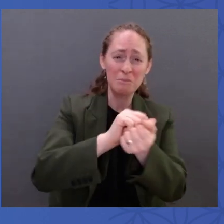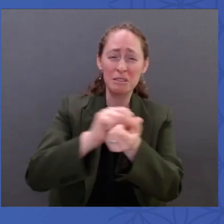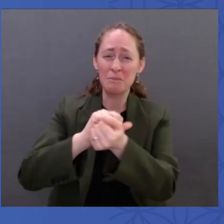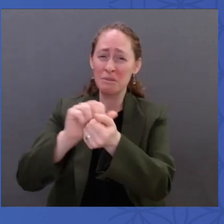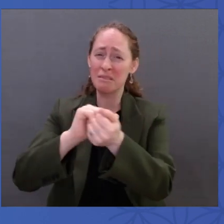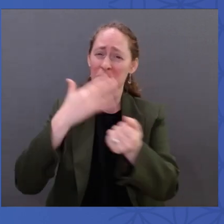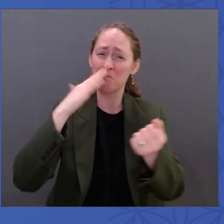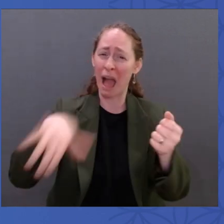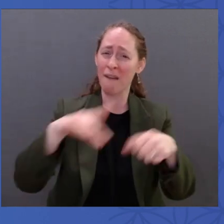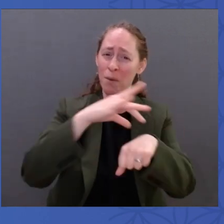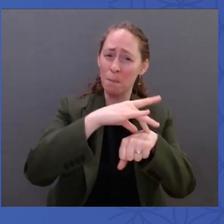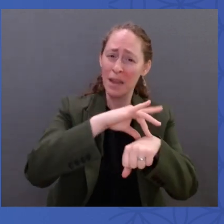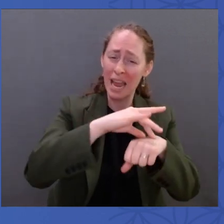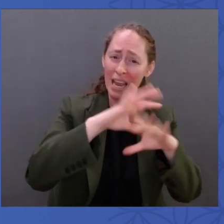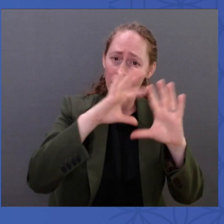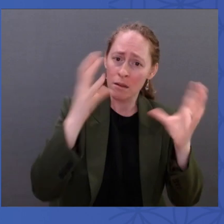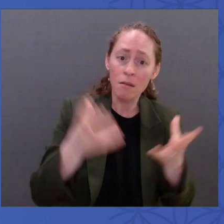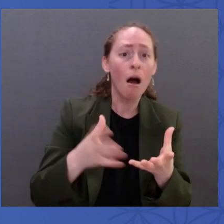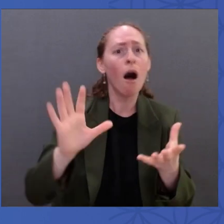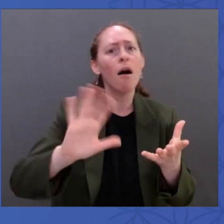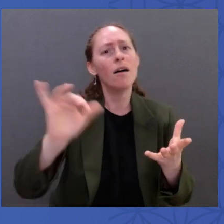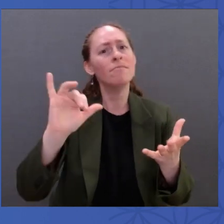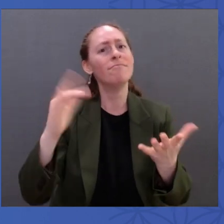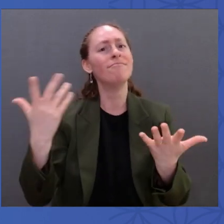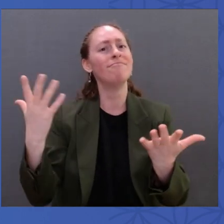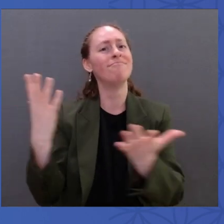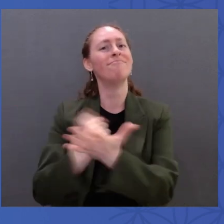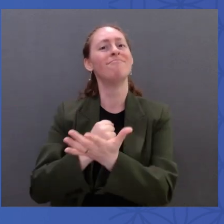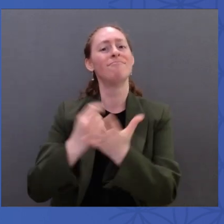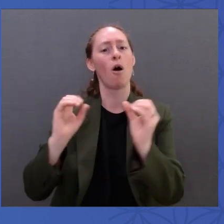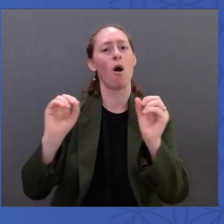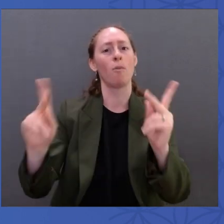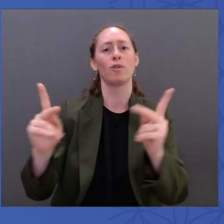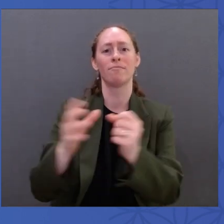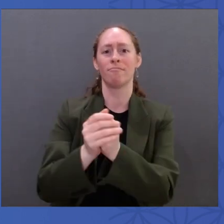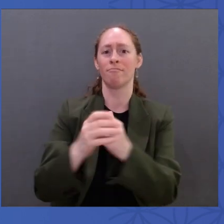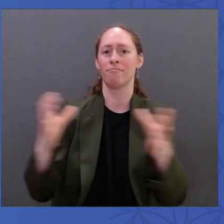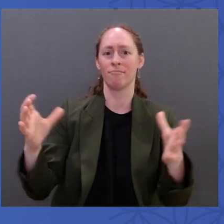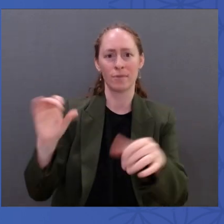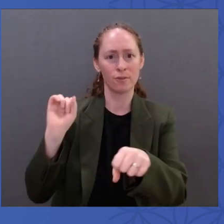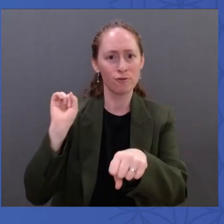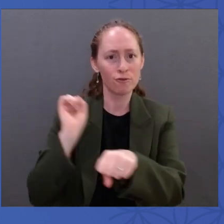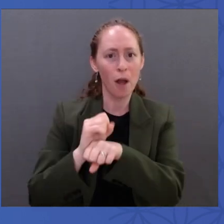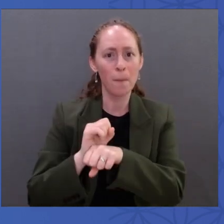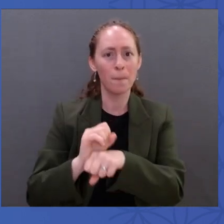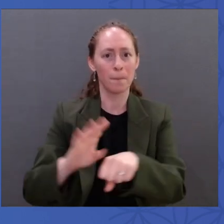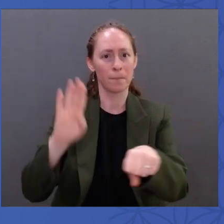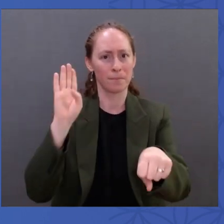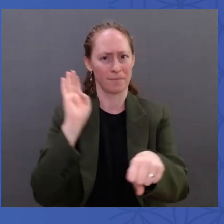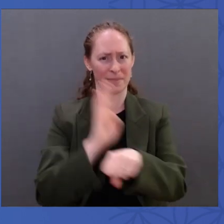by transitioning to a clean energy economies. Let's choke off the loopholes that get at the corruption